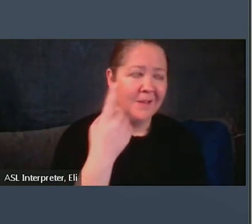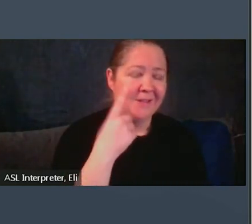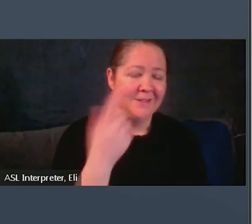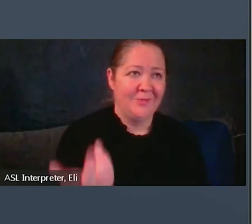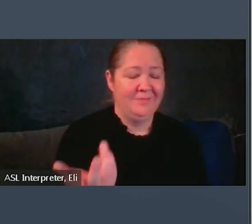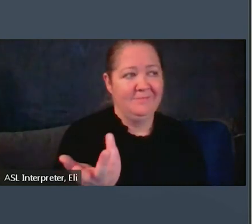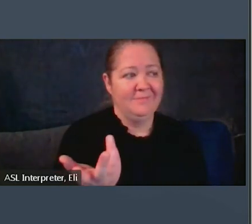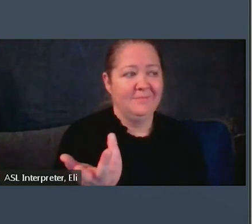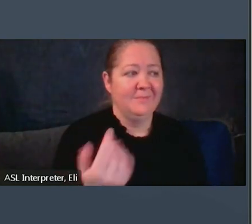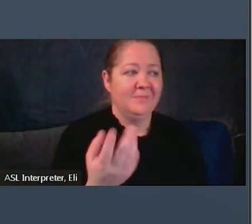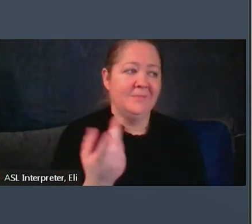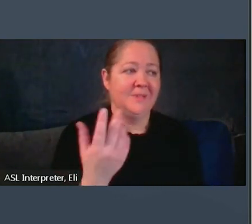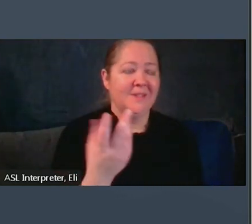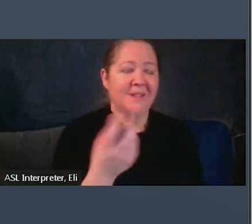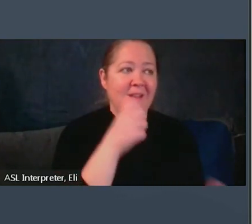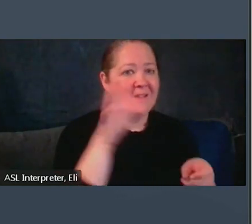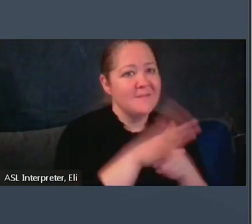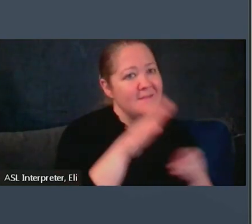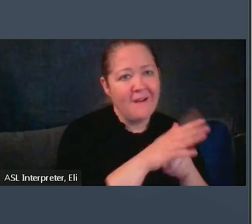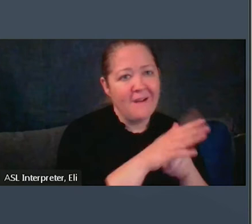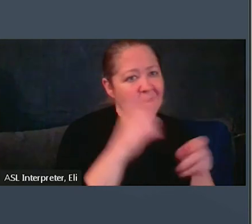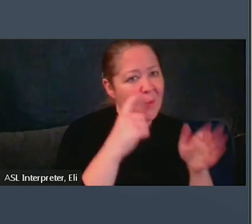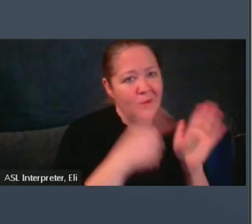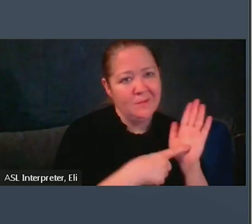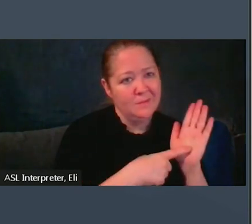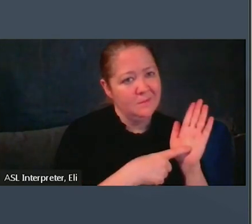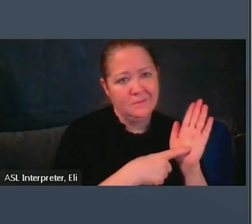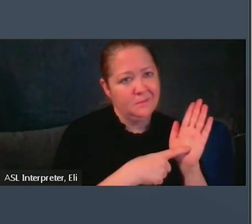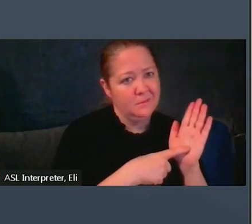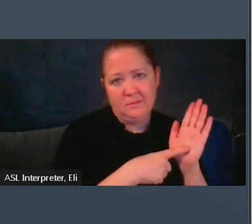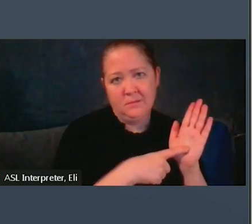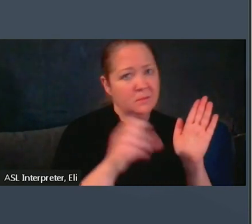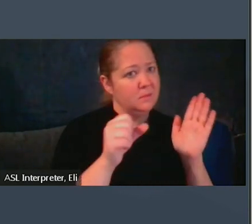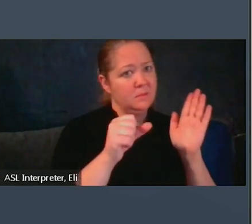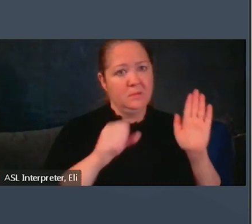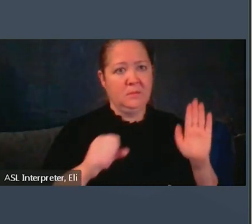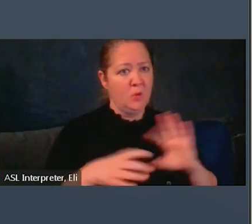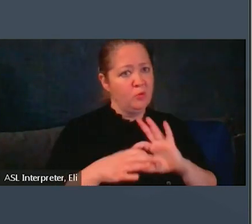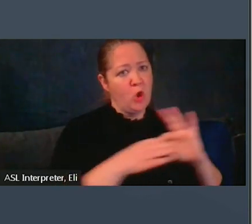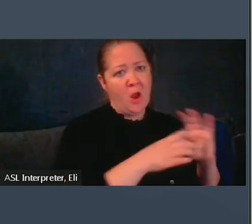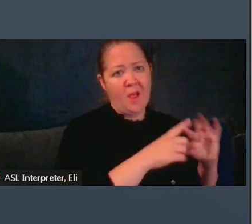that's still insufficient notice regarding this structure. And, and here we are today,